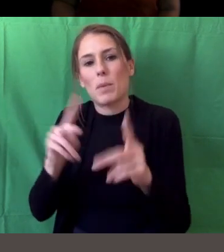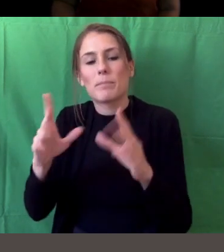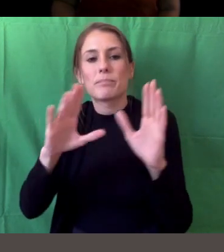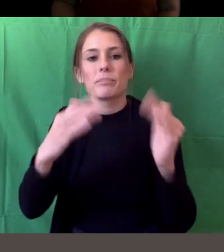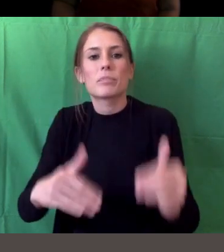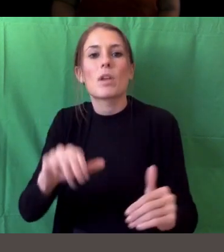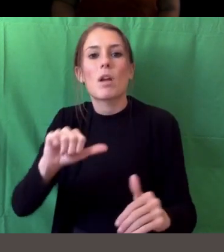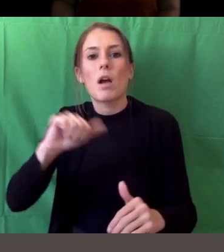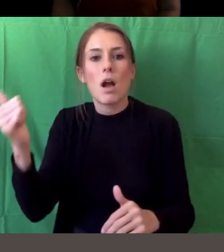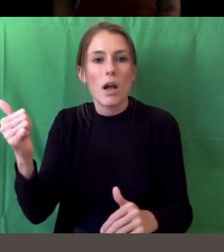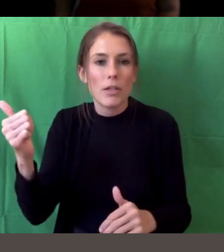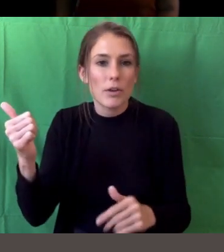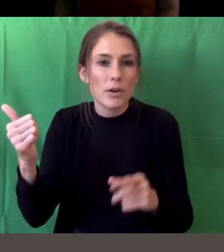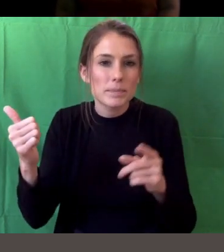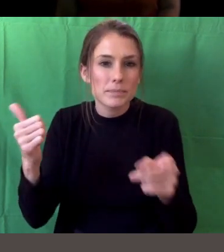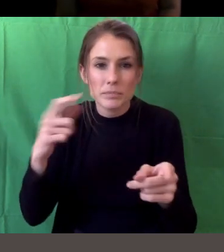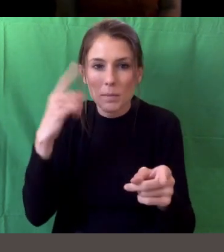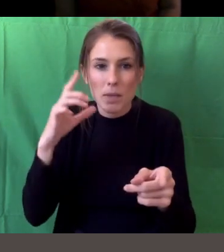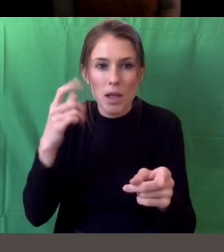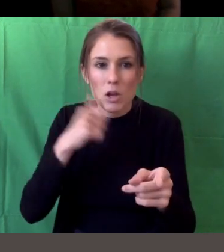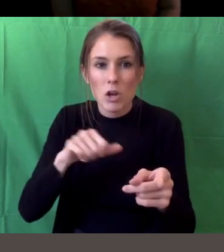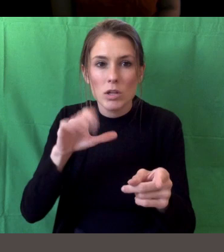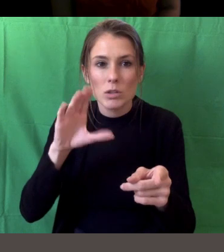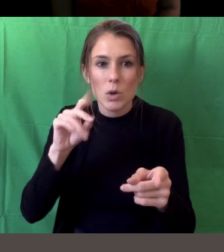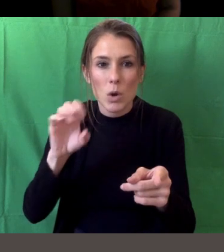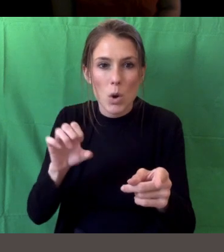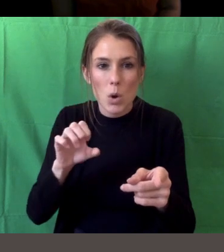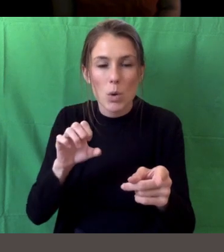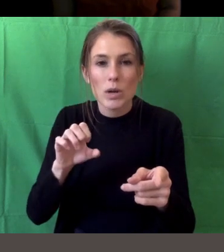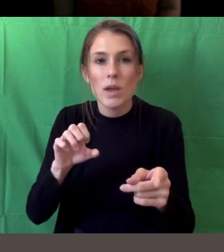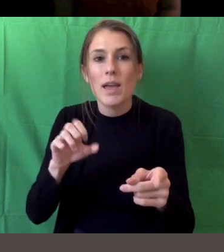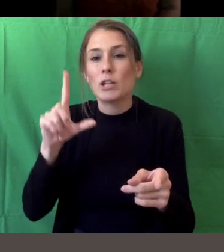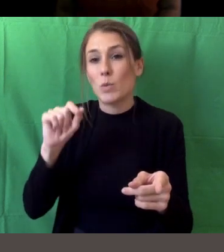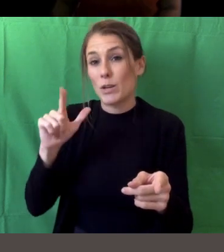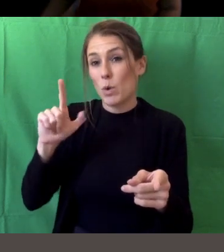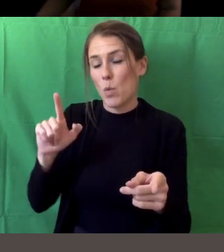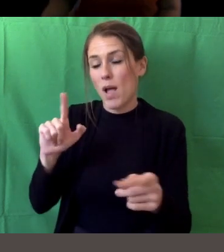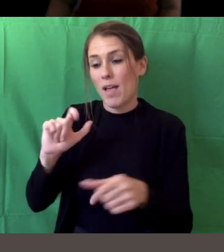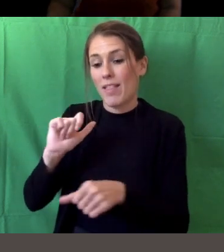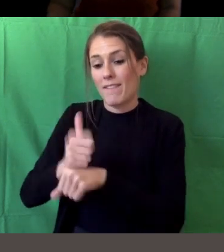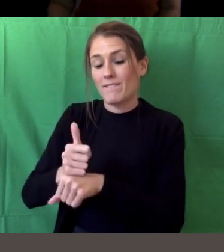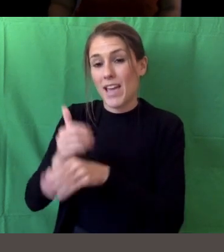Another one is Black Girls Code and in December of 2021, the founder was put on administrative